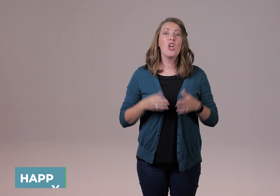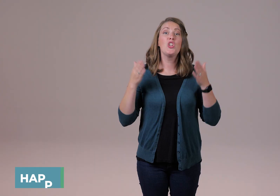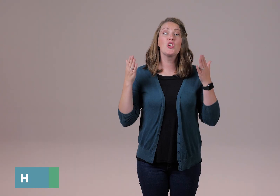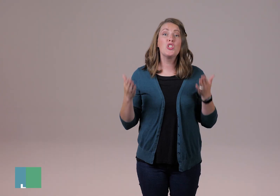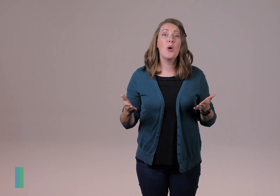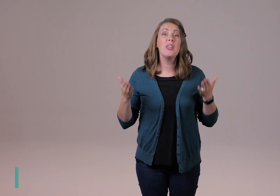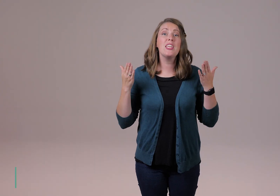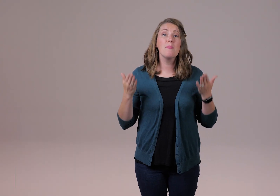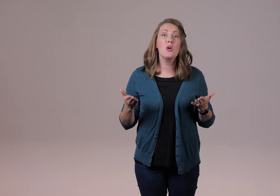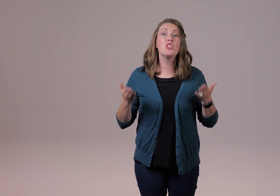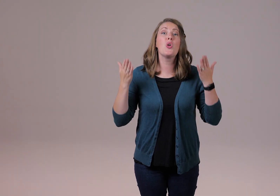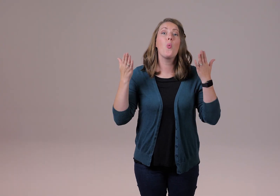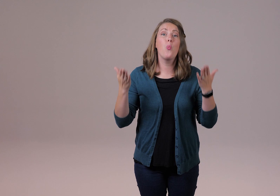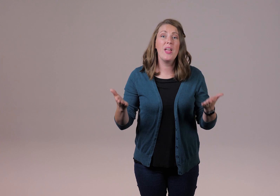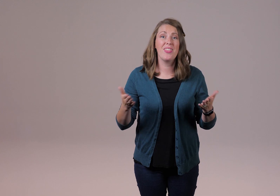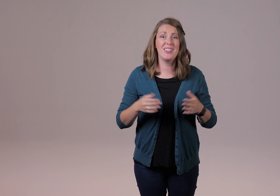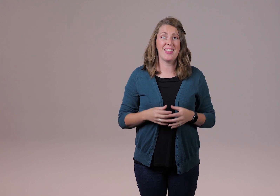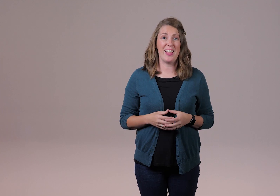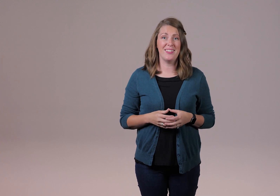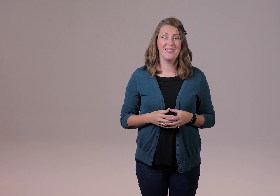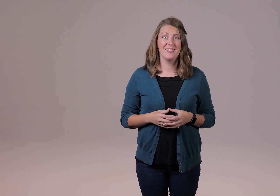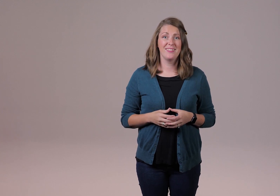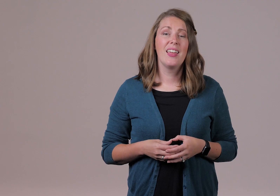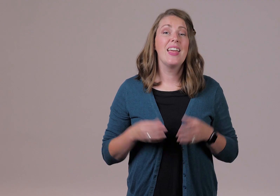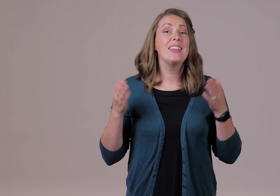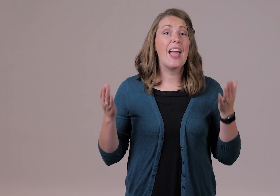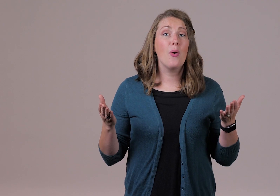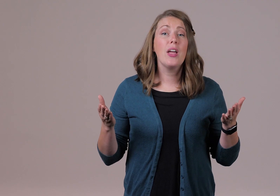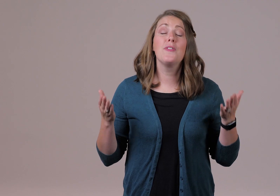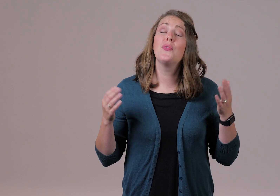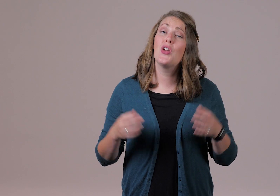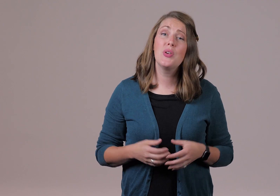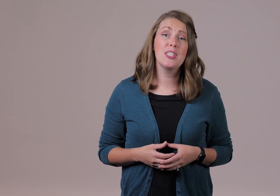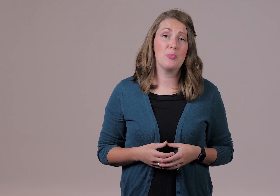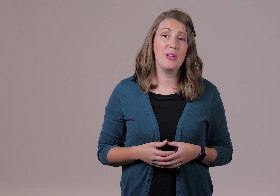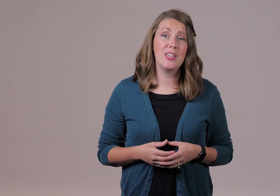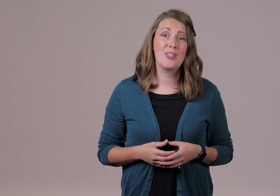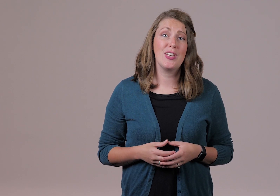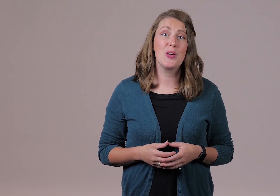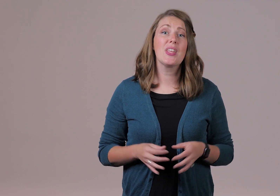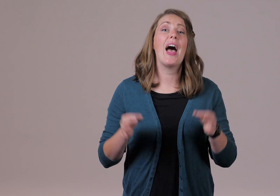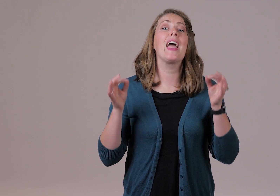You're showing the emotion with the sign. Now if you've noticed in previous videos, I